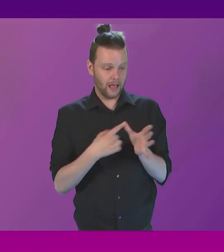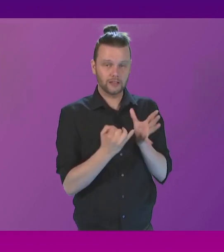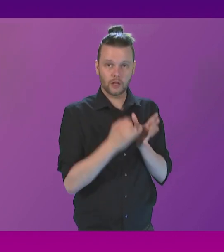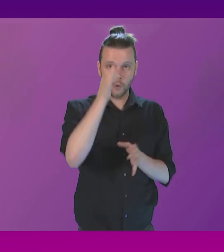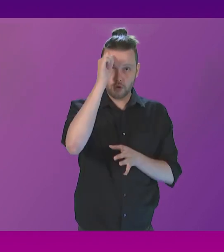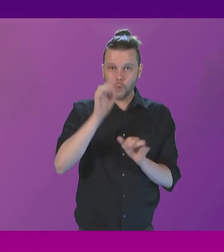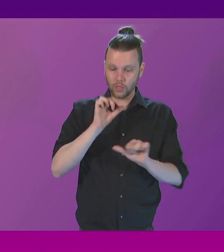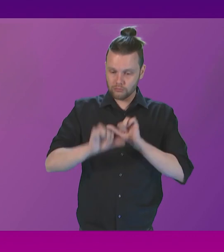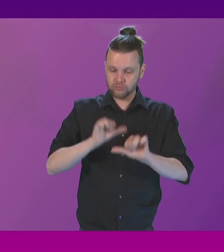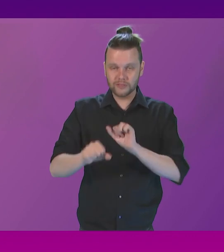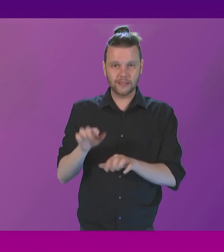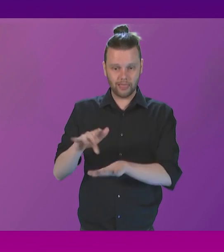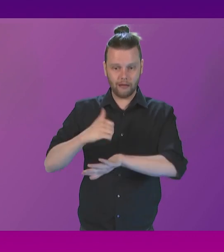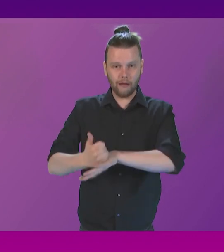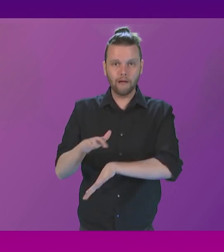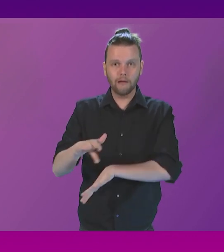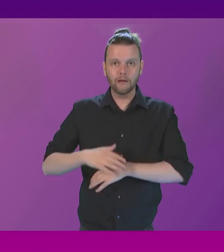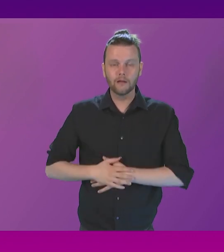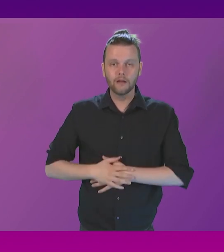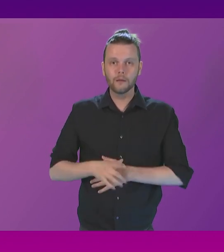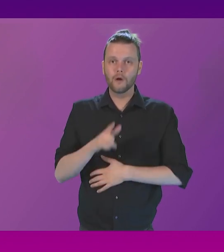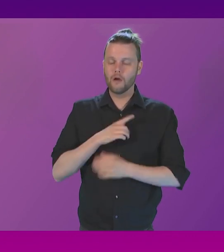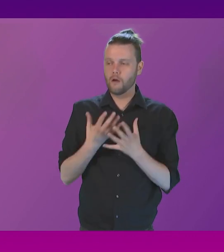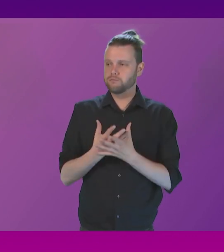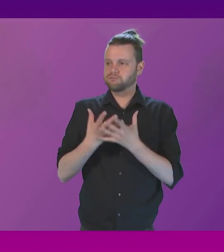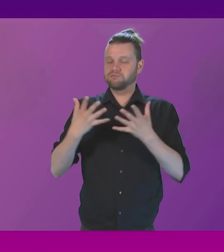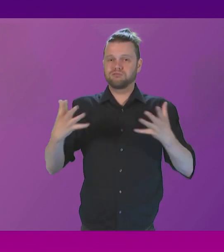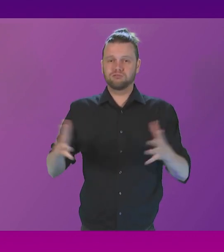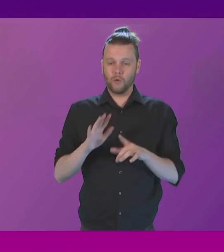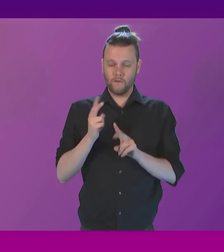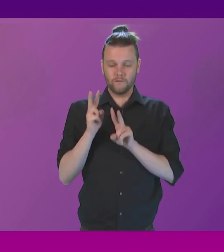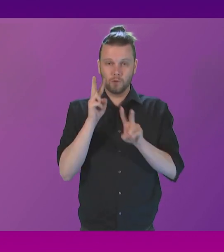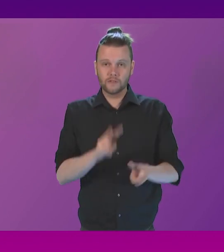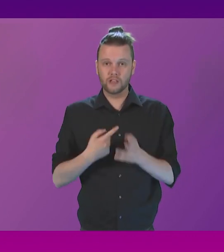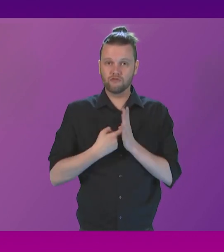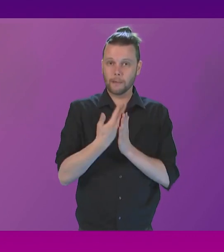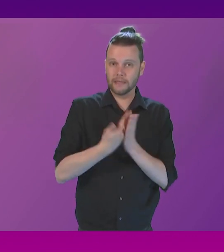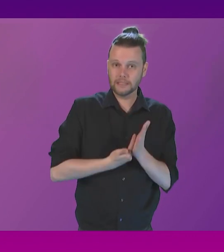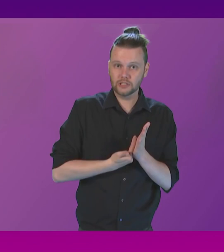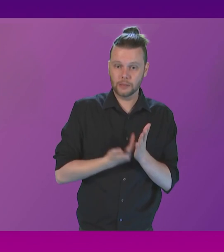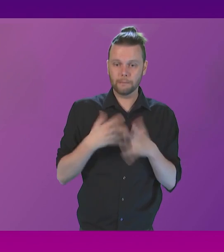Given that the overwhelming majority of the oversight recommendations were accepted,